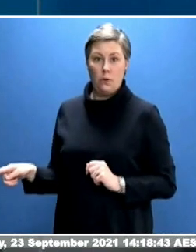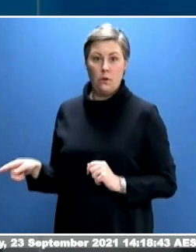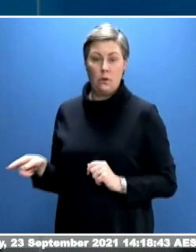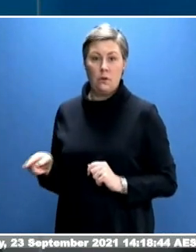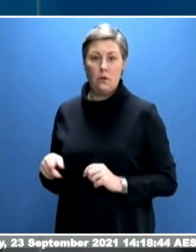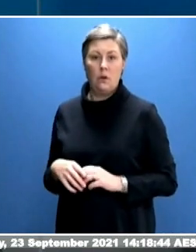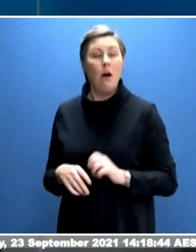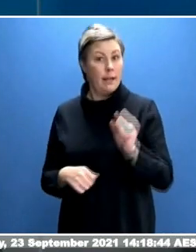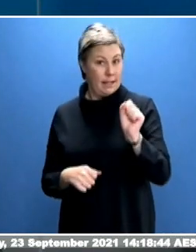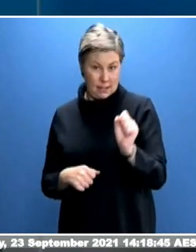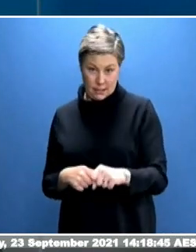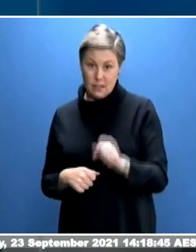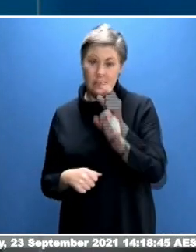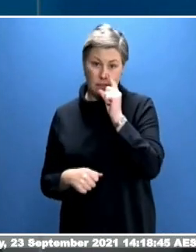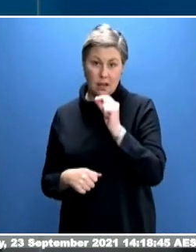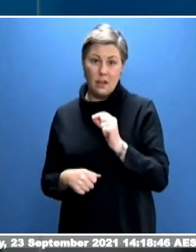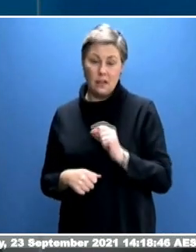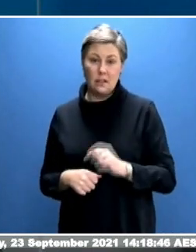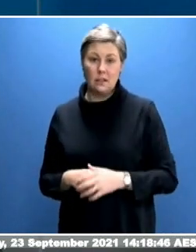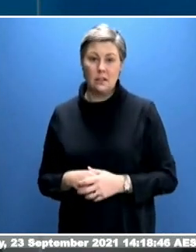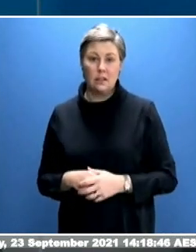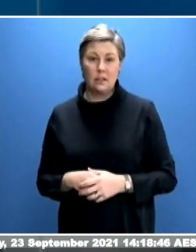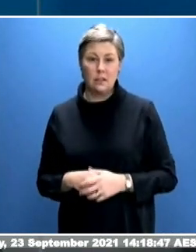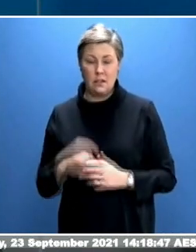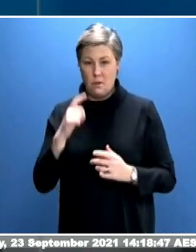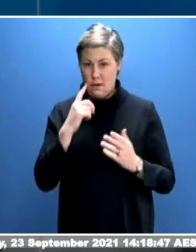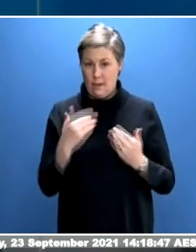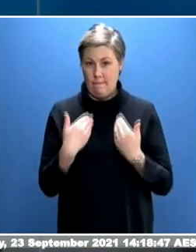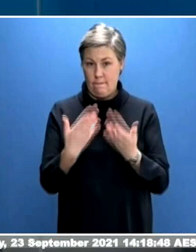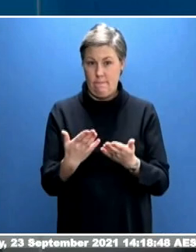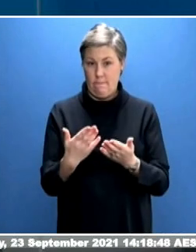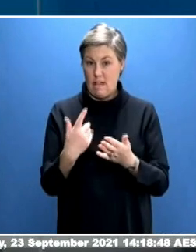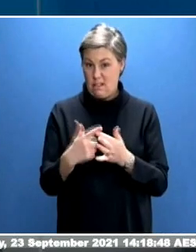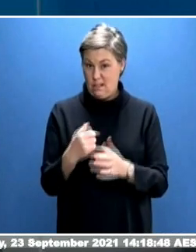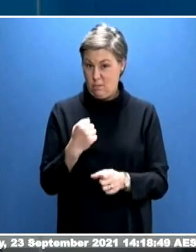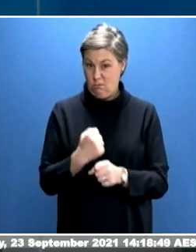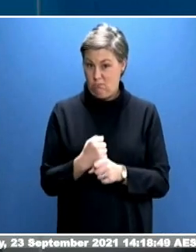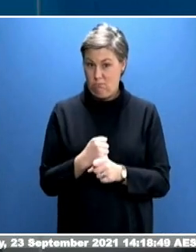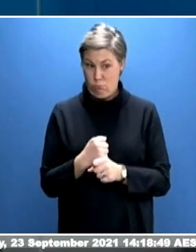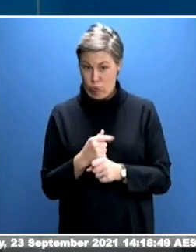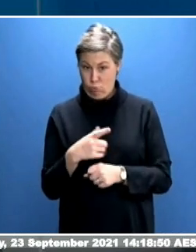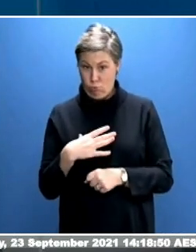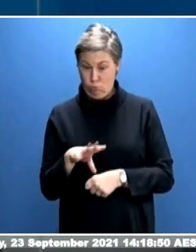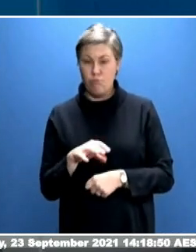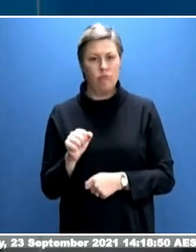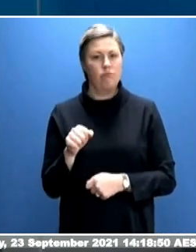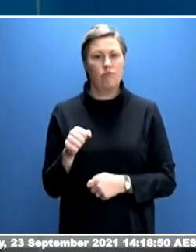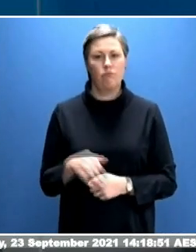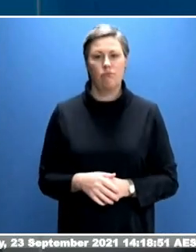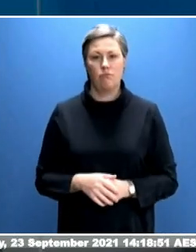Yes, and I could probably illustrate it by way of a local example, if that's suitable. Yes.